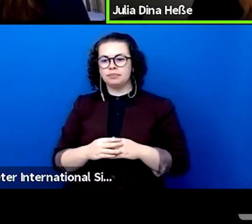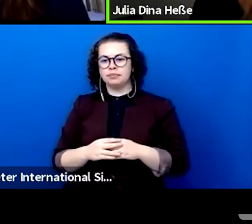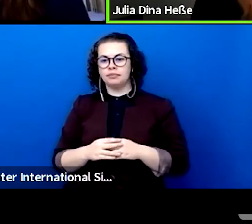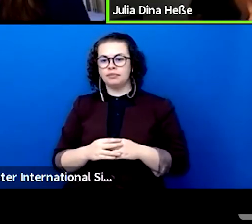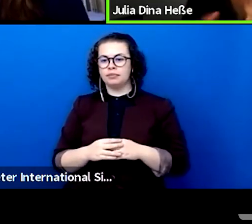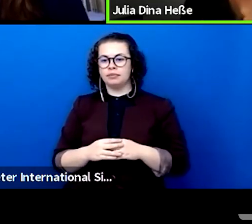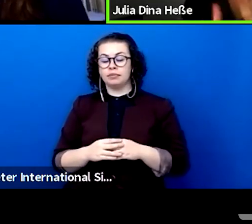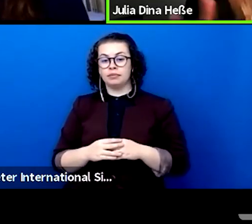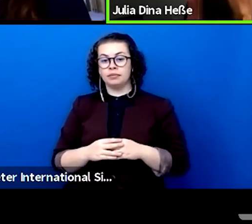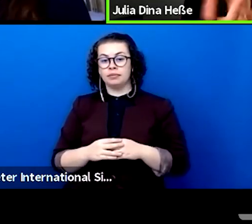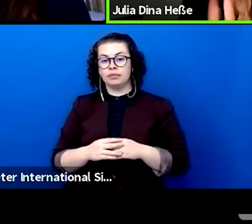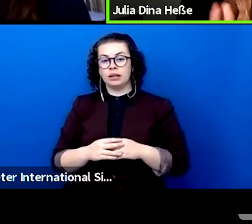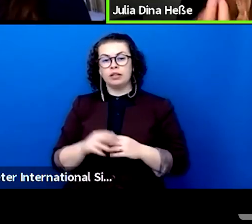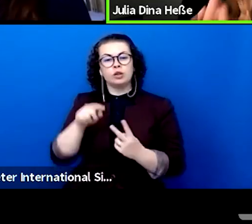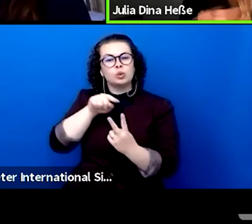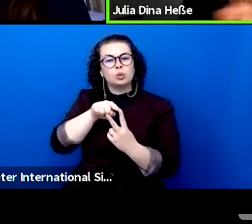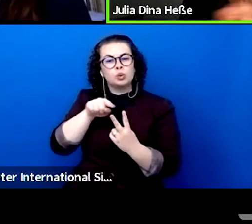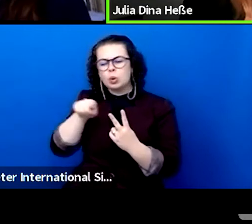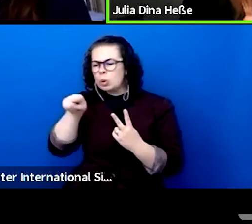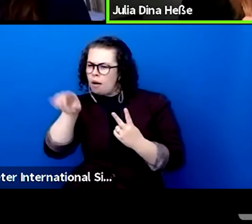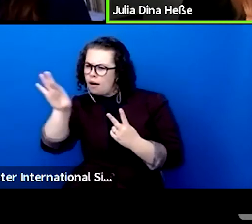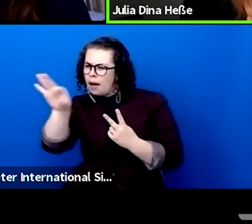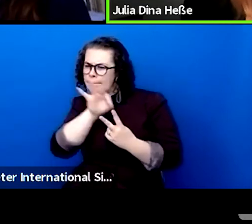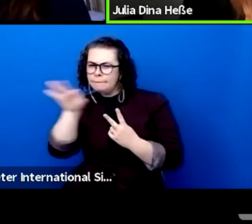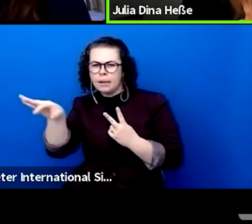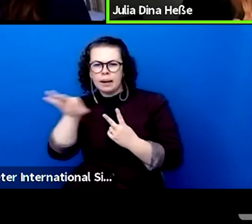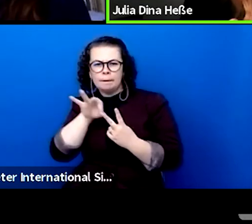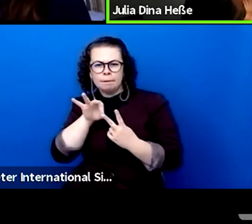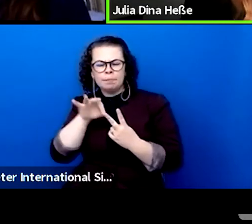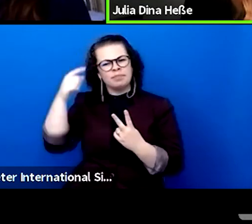two thoughts I would like to share. One is like, I think Farnaz already mentioned that by